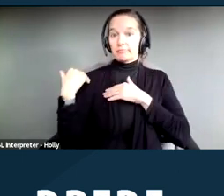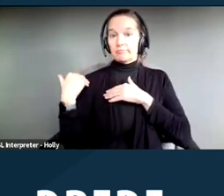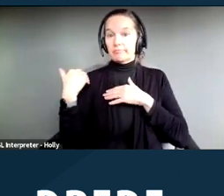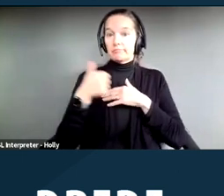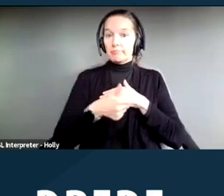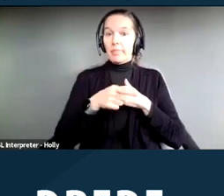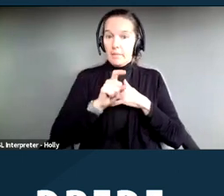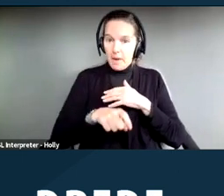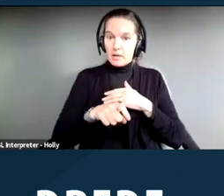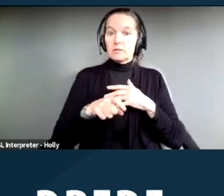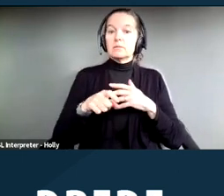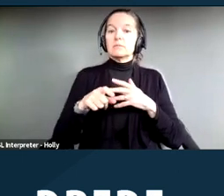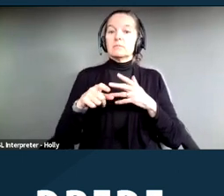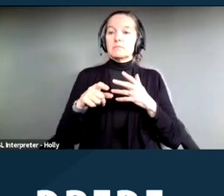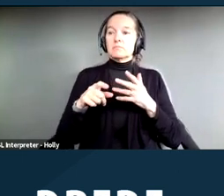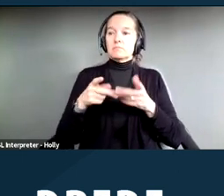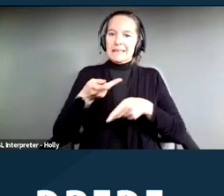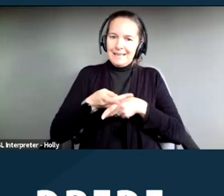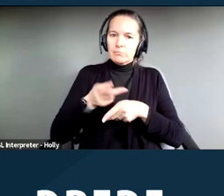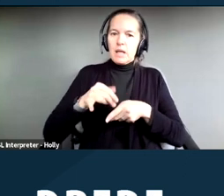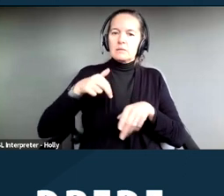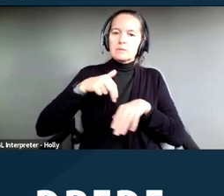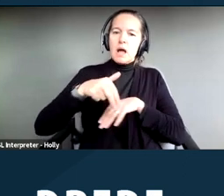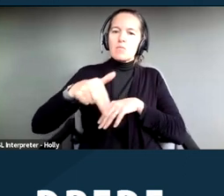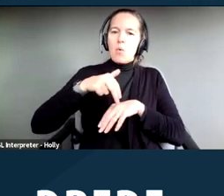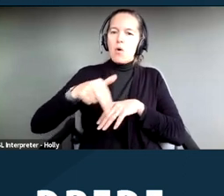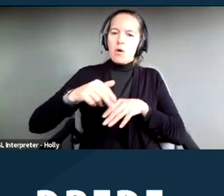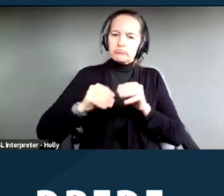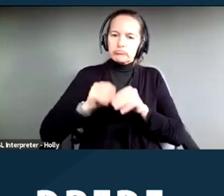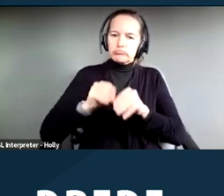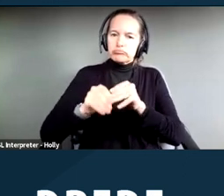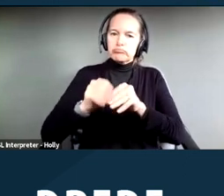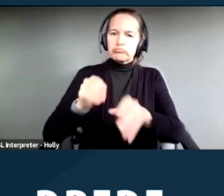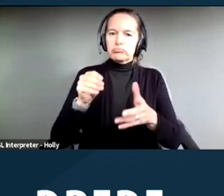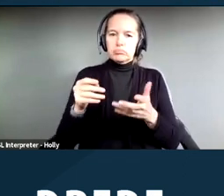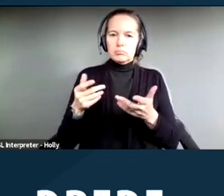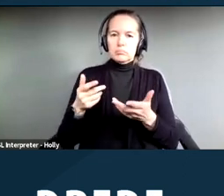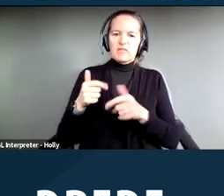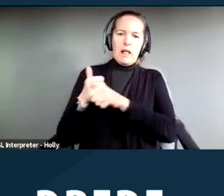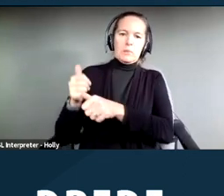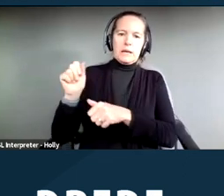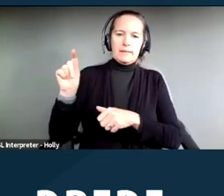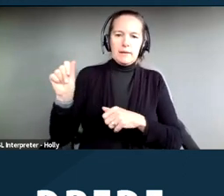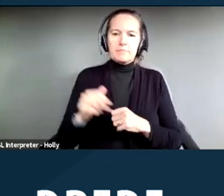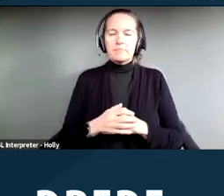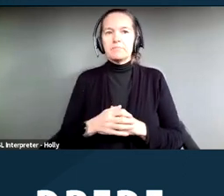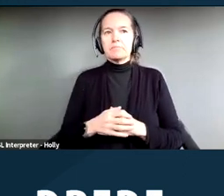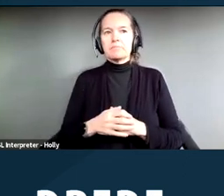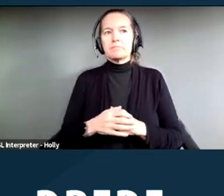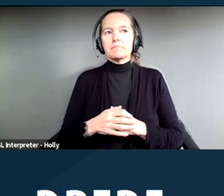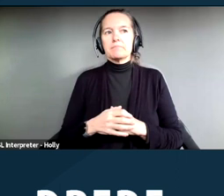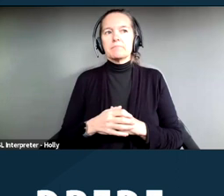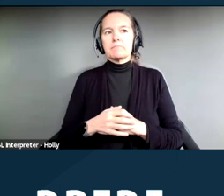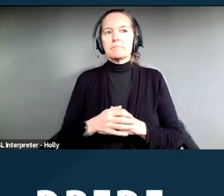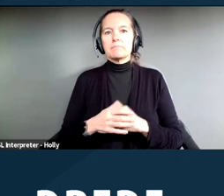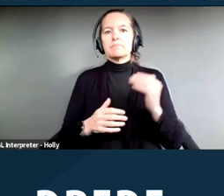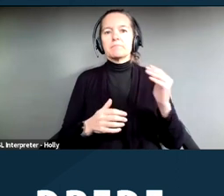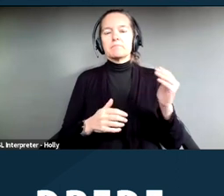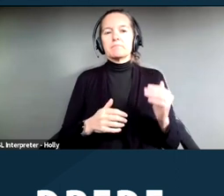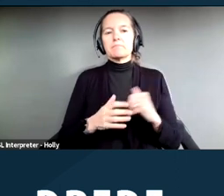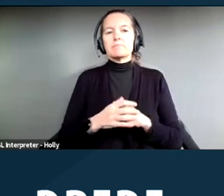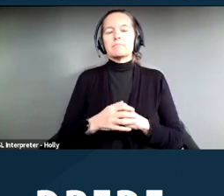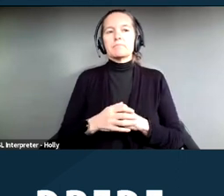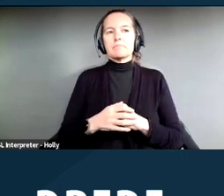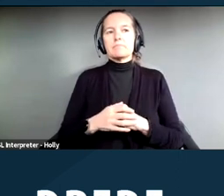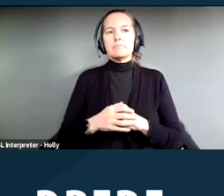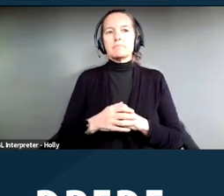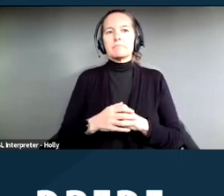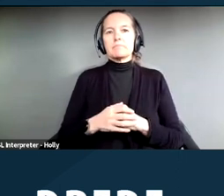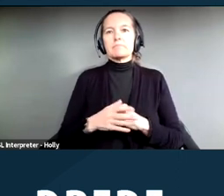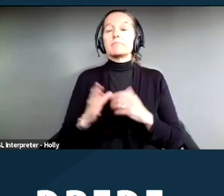required to keep it maintained under the ADA. The ADA, or services programs and activities